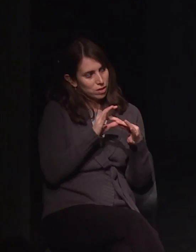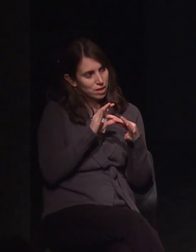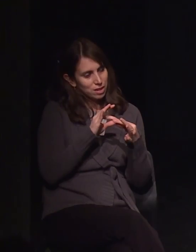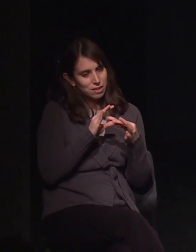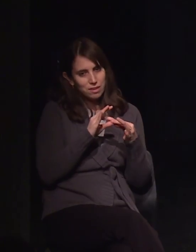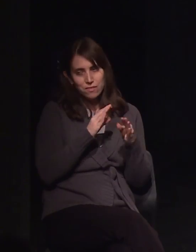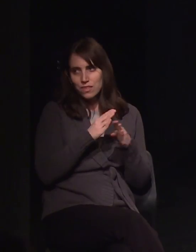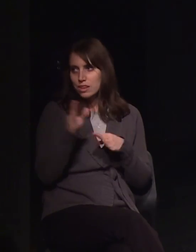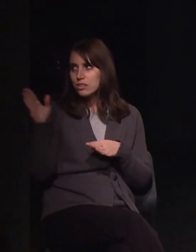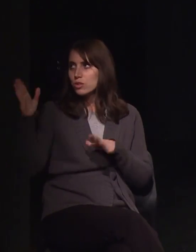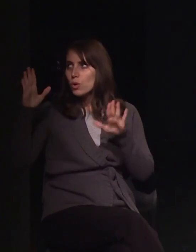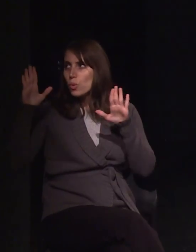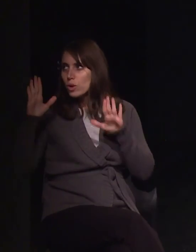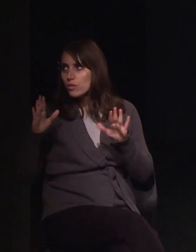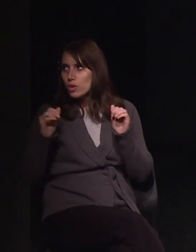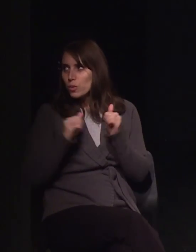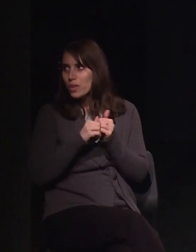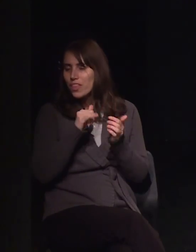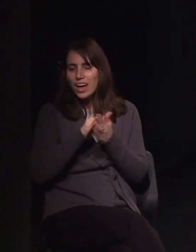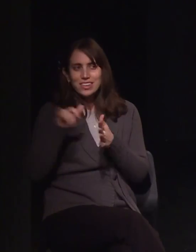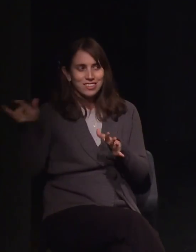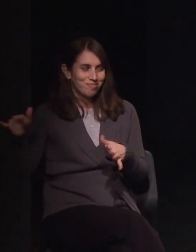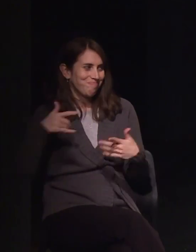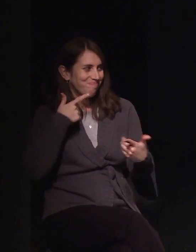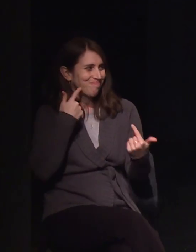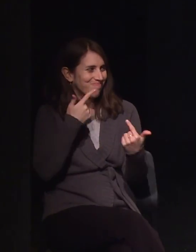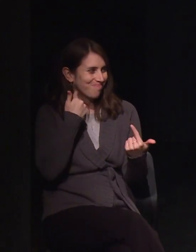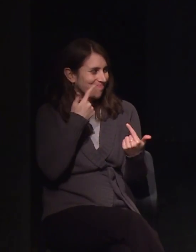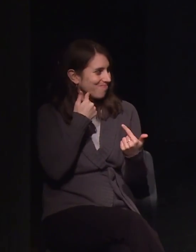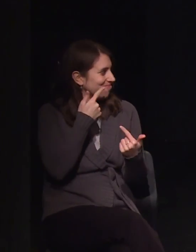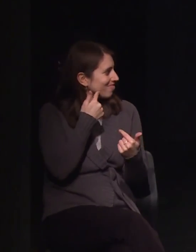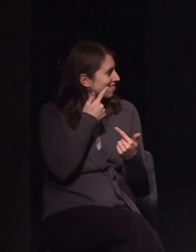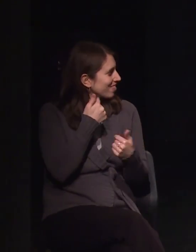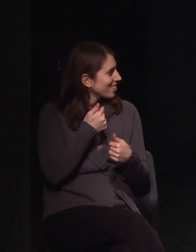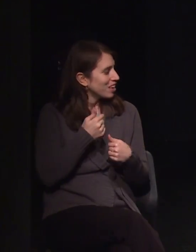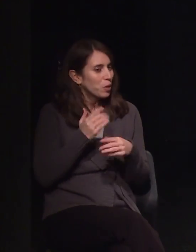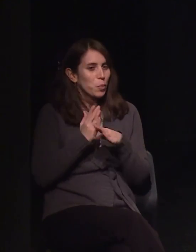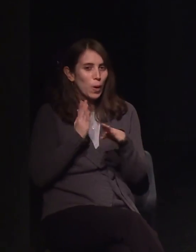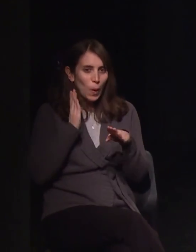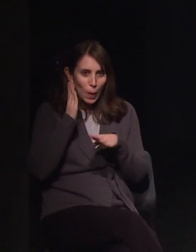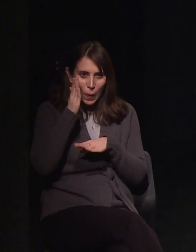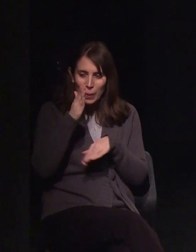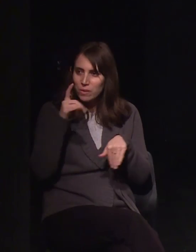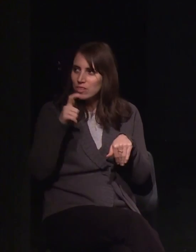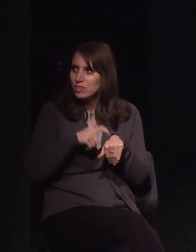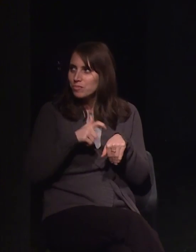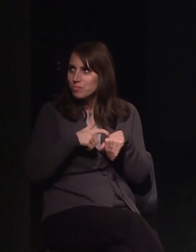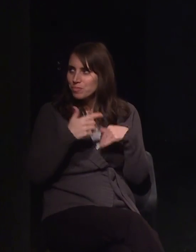Wonderful, and with that Damian thank you so much, we are really over, let’s thank our panellists, this was fantastic.